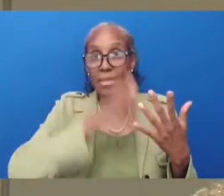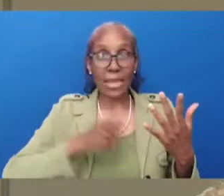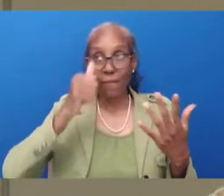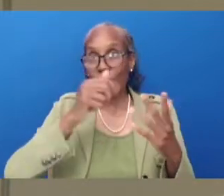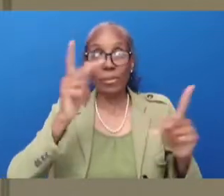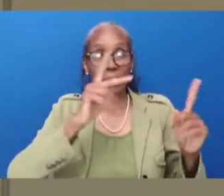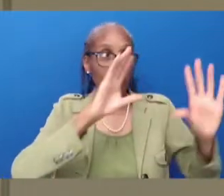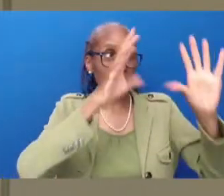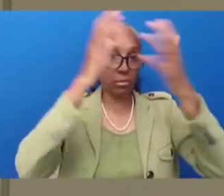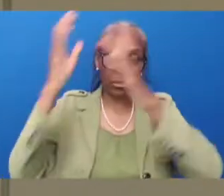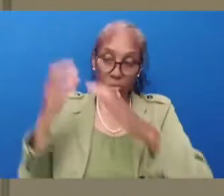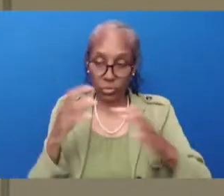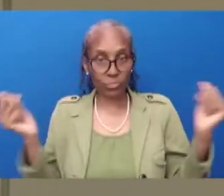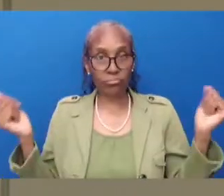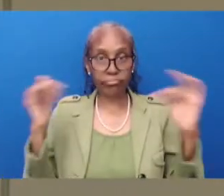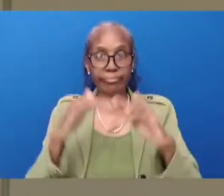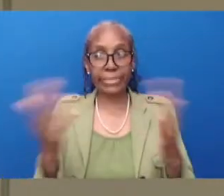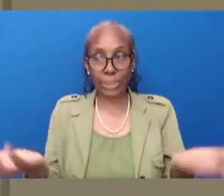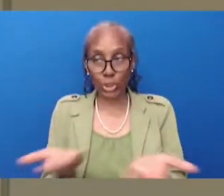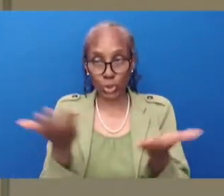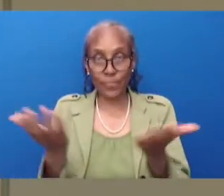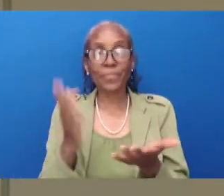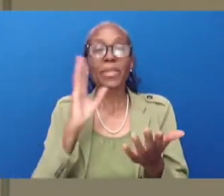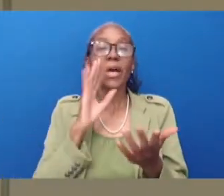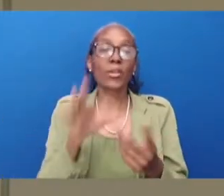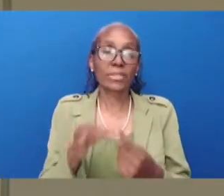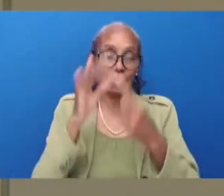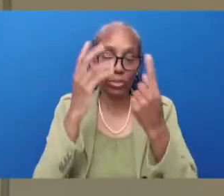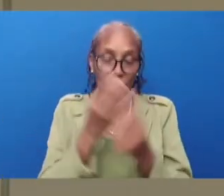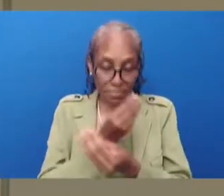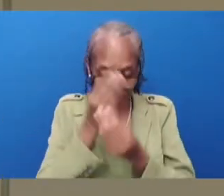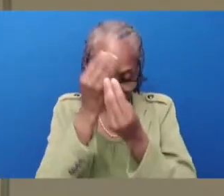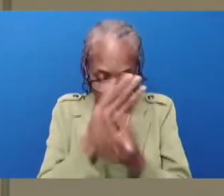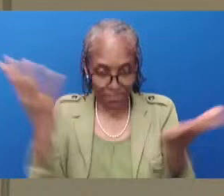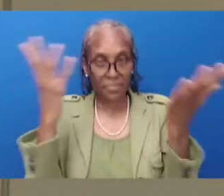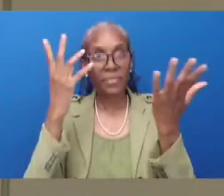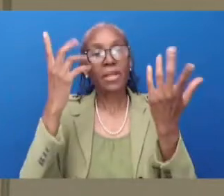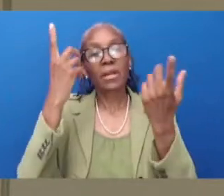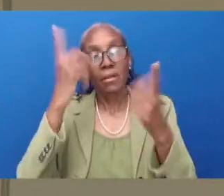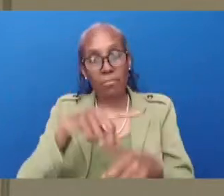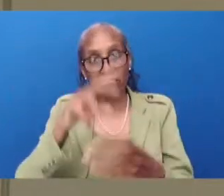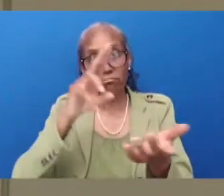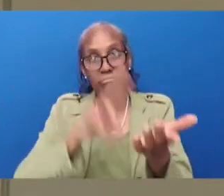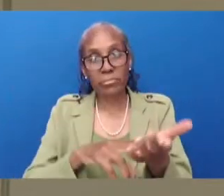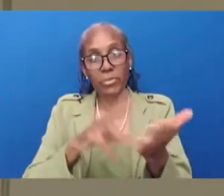AFRICA, EAST, AND NORTH.